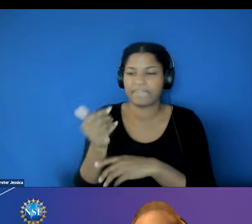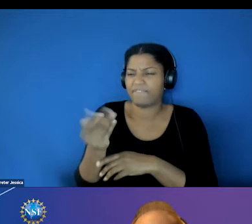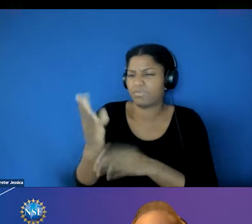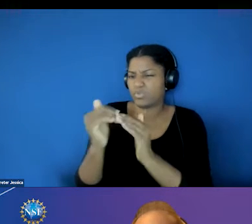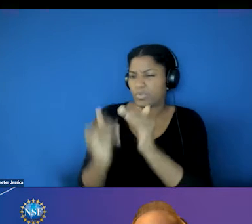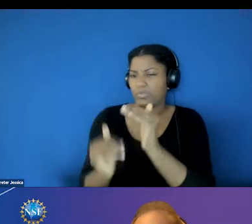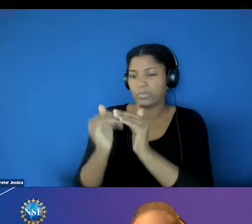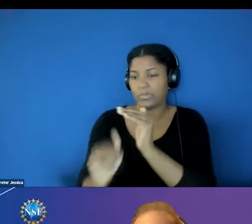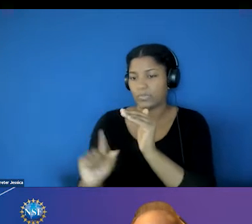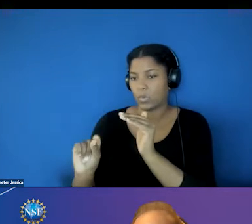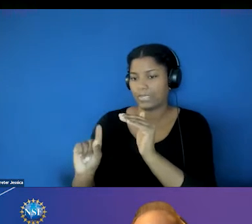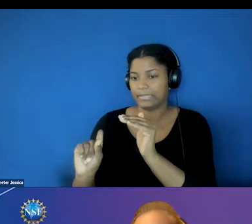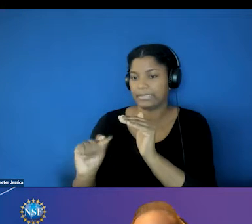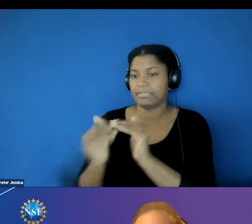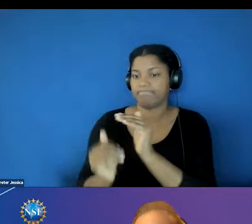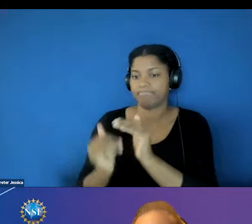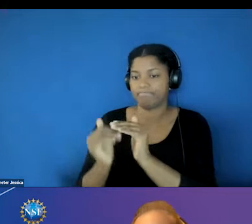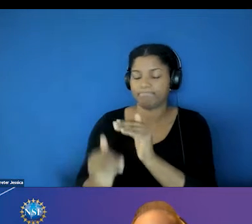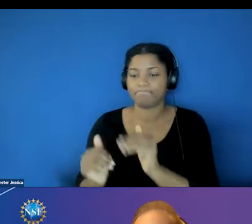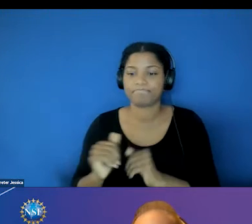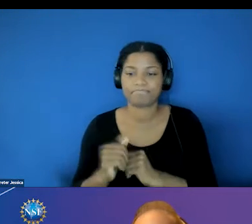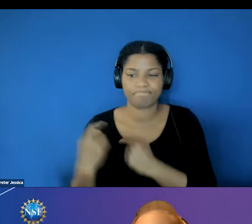PhDs in the previous two years, but award,